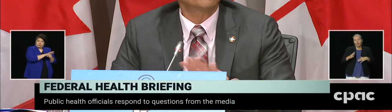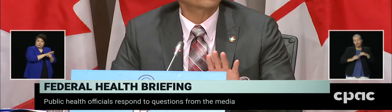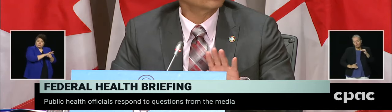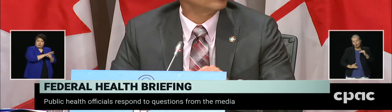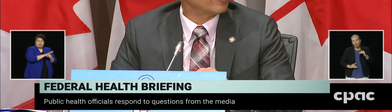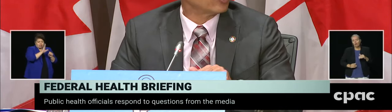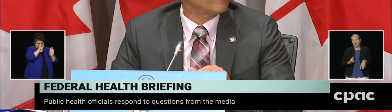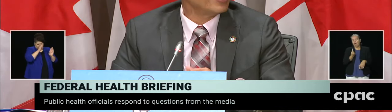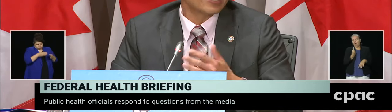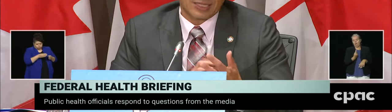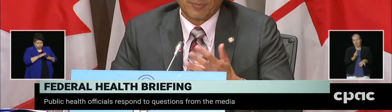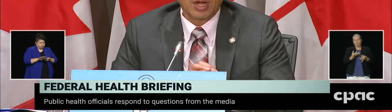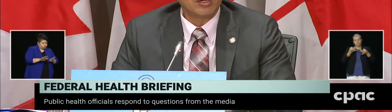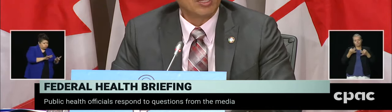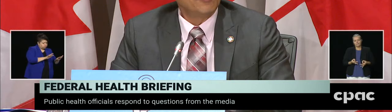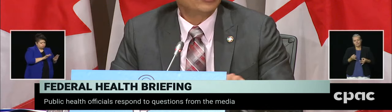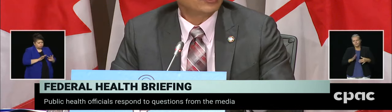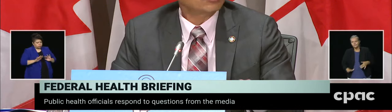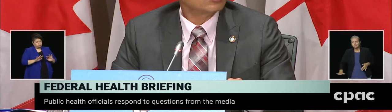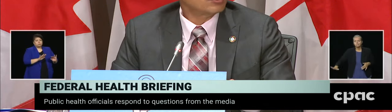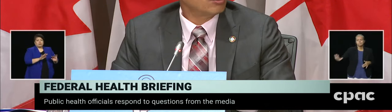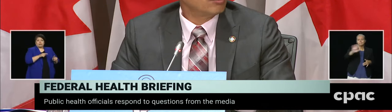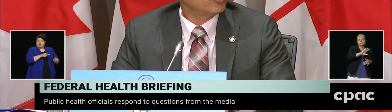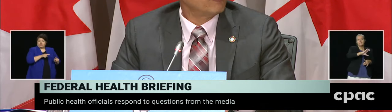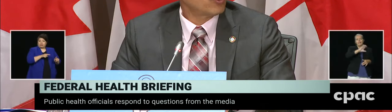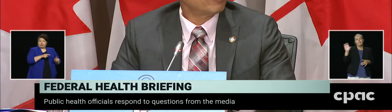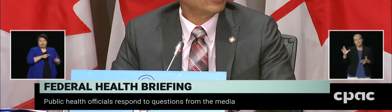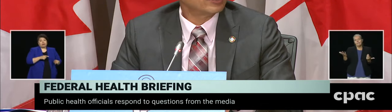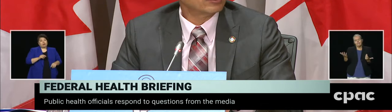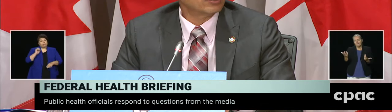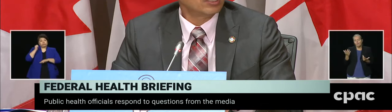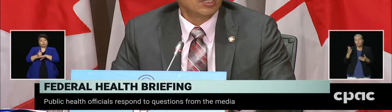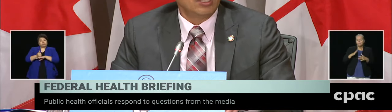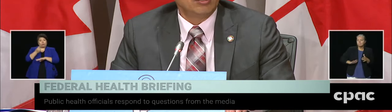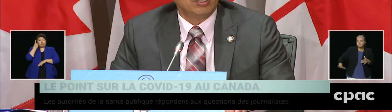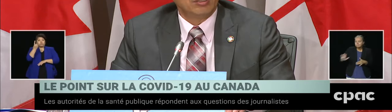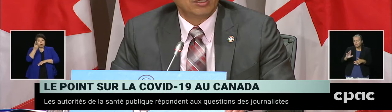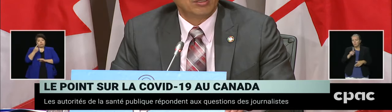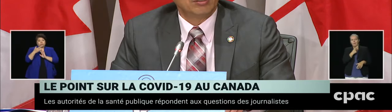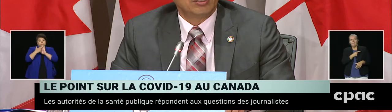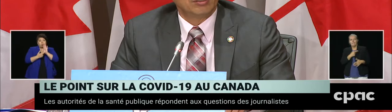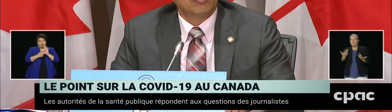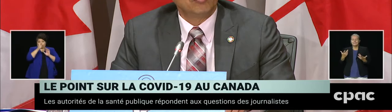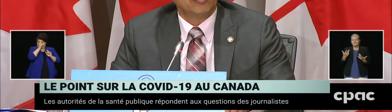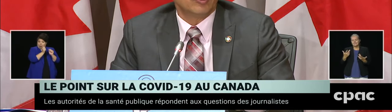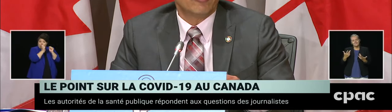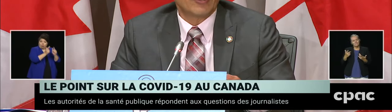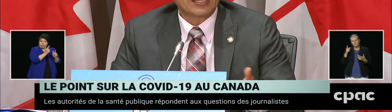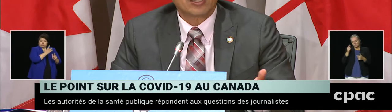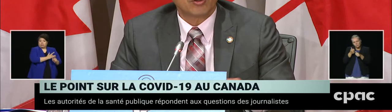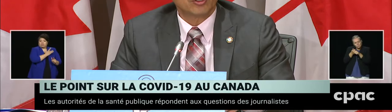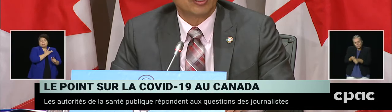LOCALLY, INSTEAD OF HAVING A